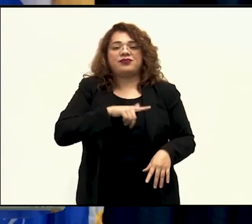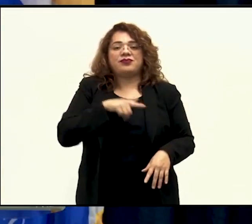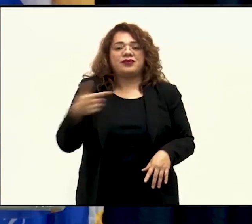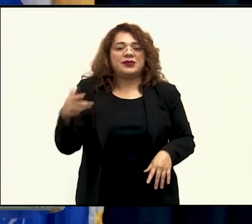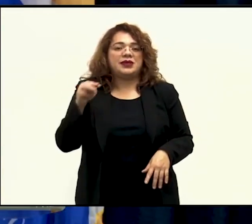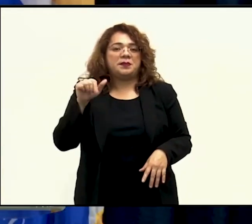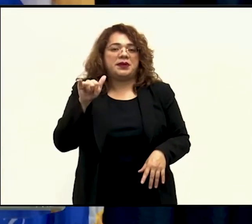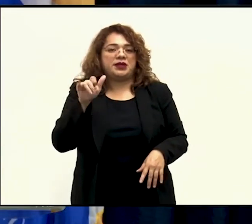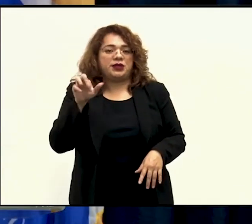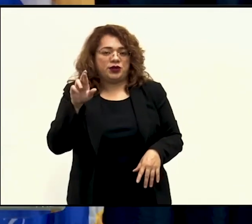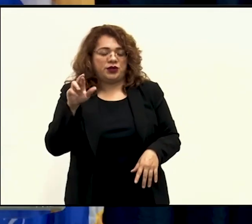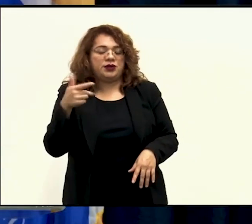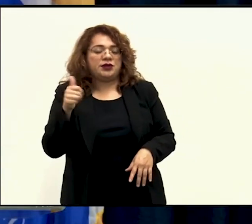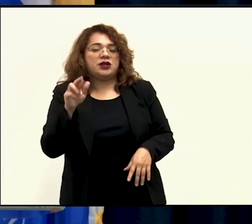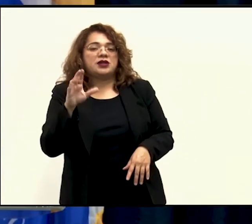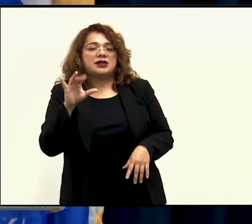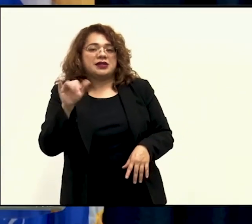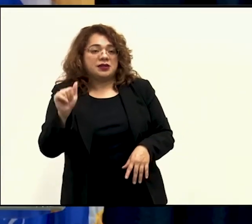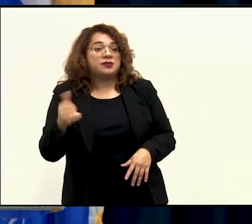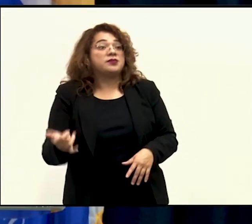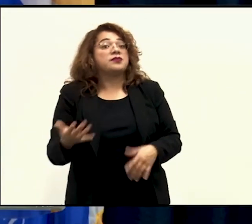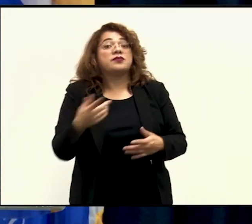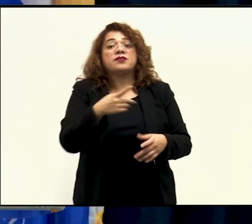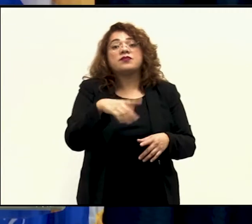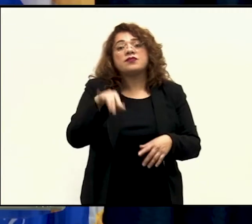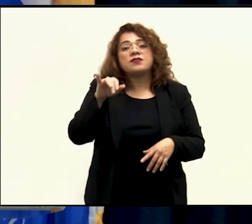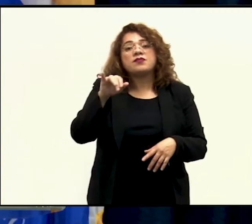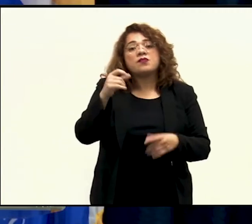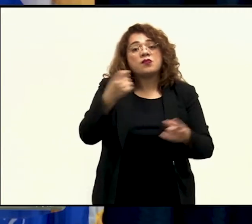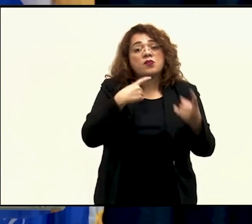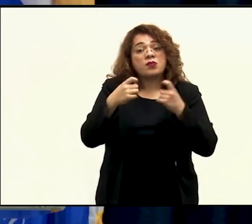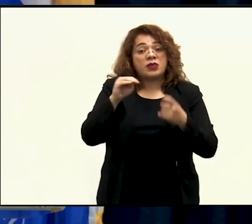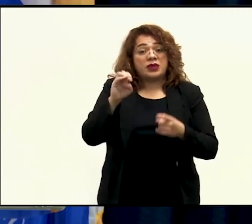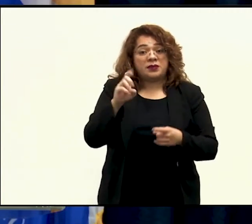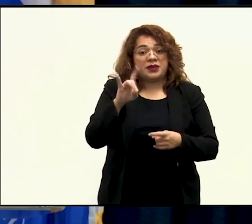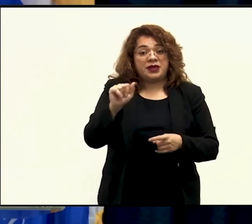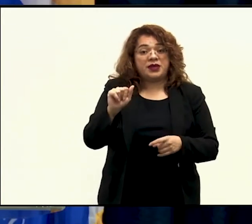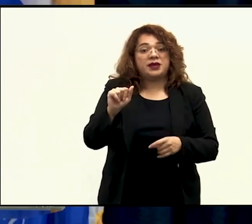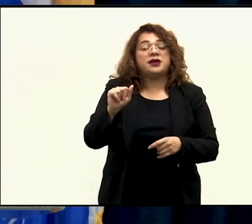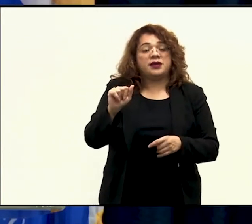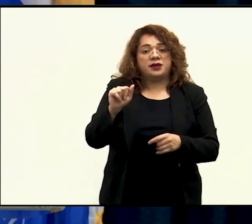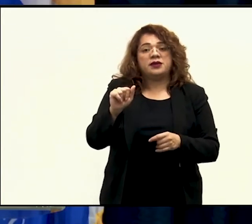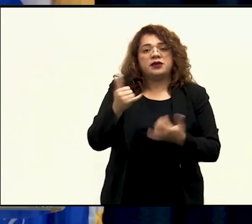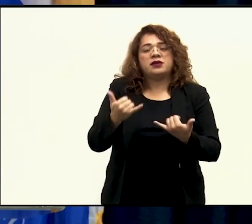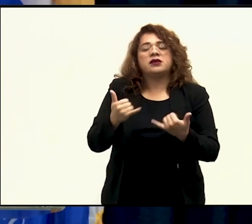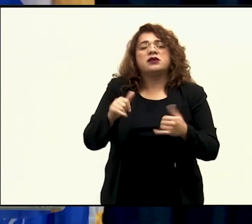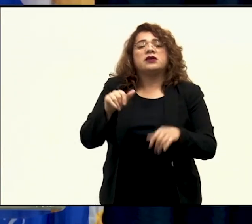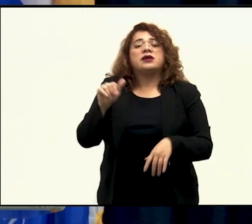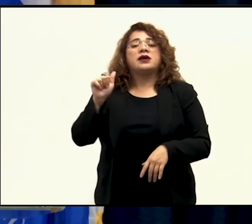Additional media questions can be sent to the joint information center. First question comes from Julie with ABC7.